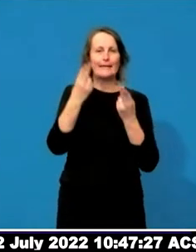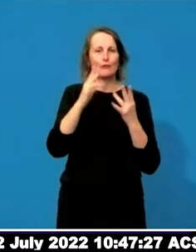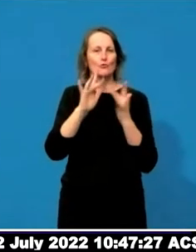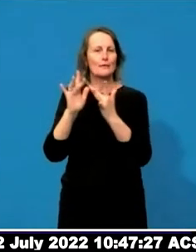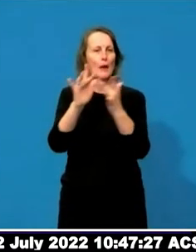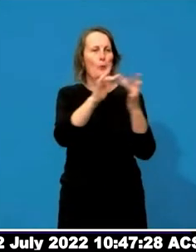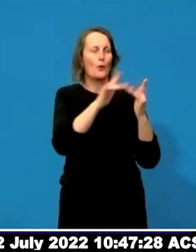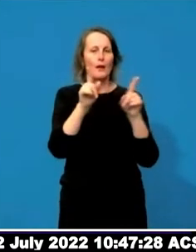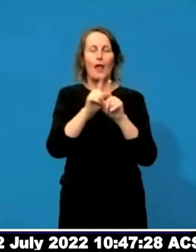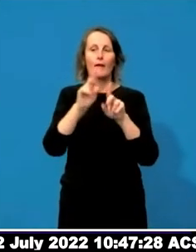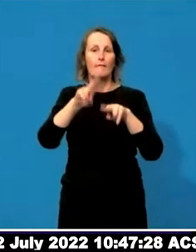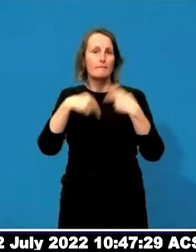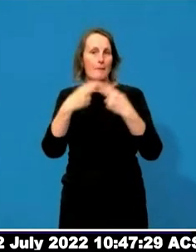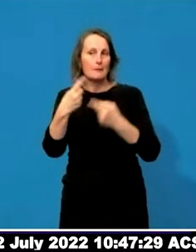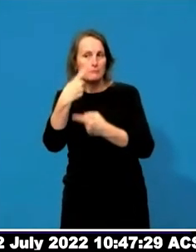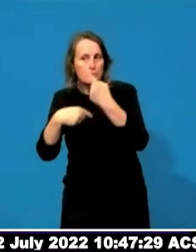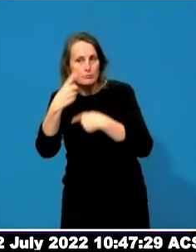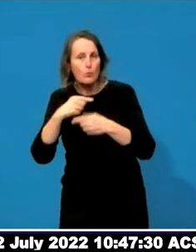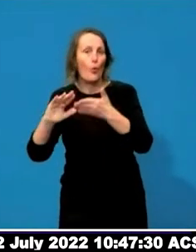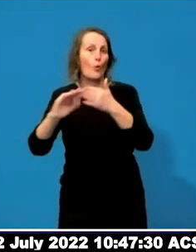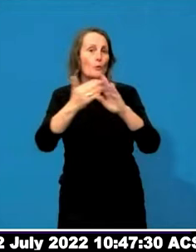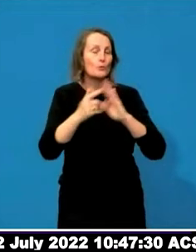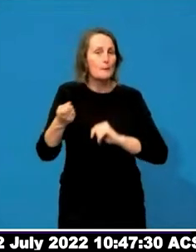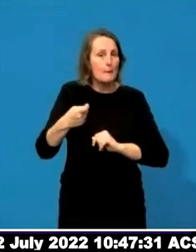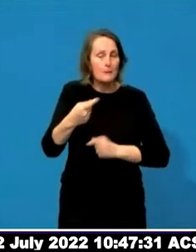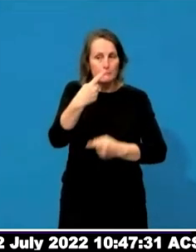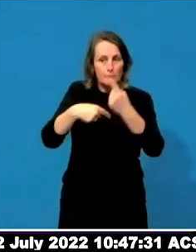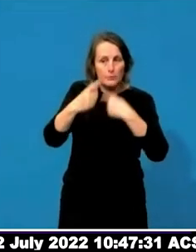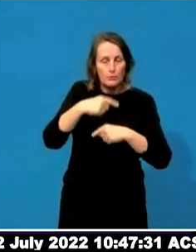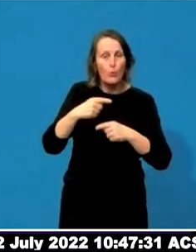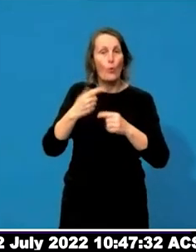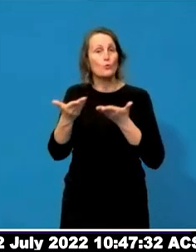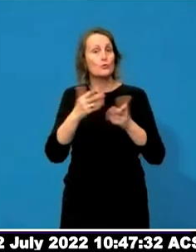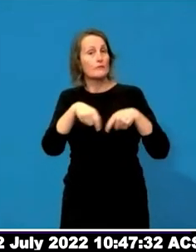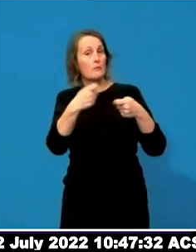community members, service providers and obtaining information